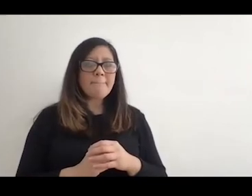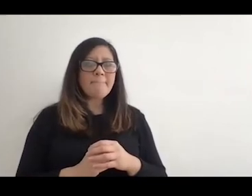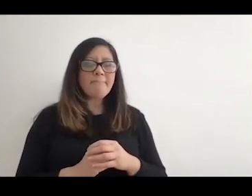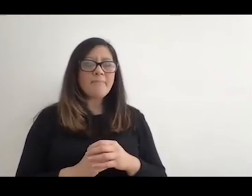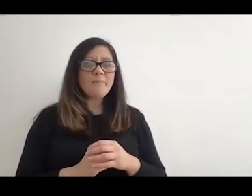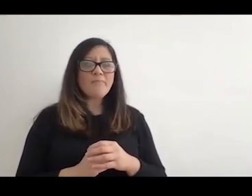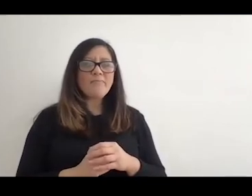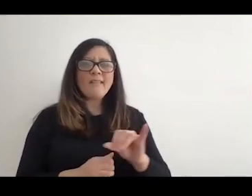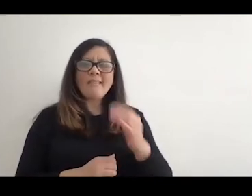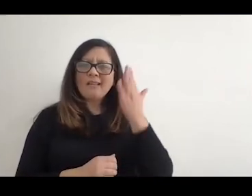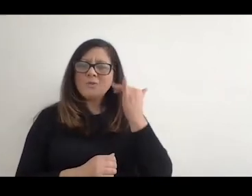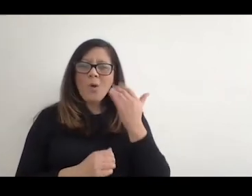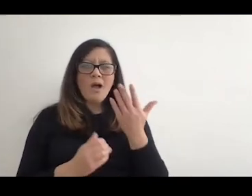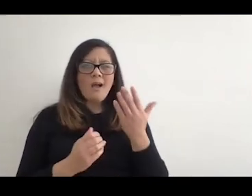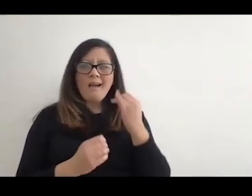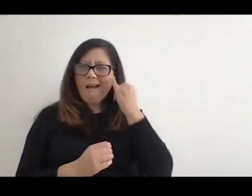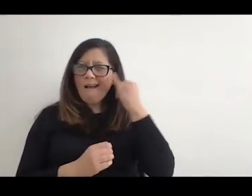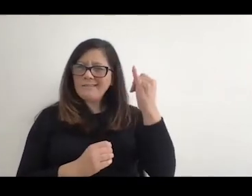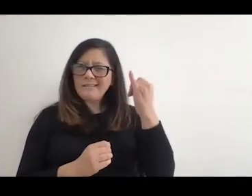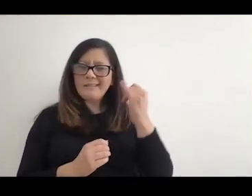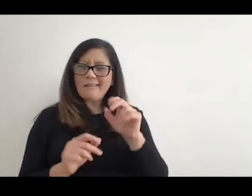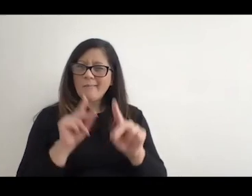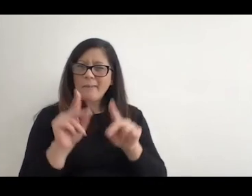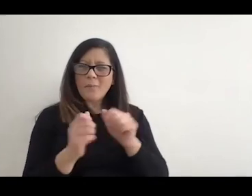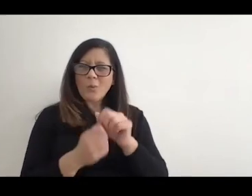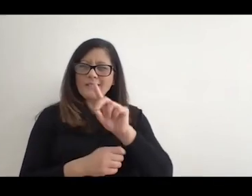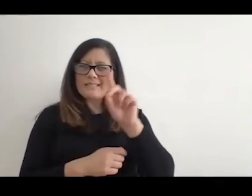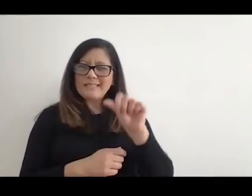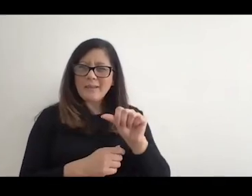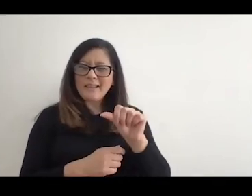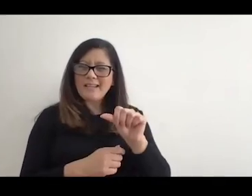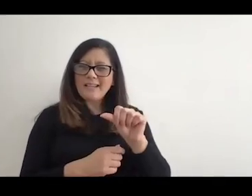about the idea of people with disabilities not liking fashion. It's just not true.